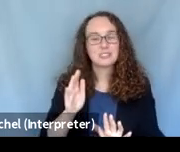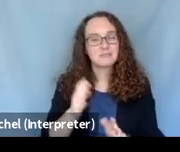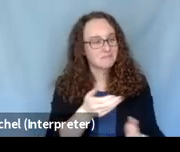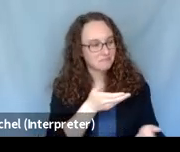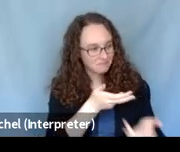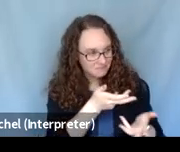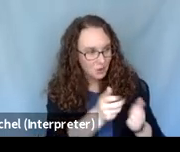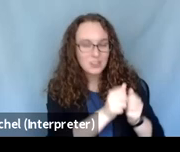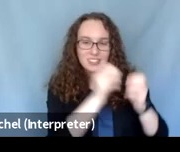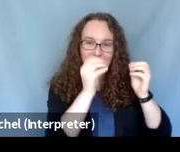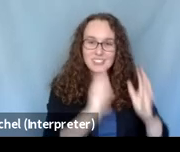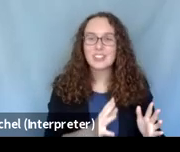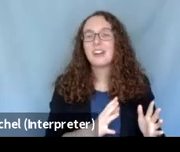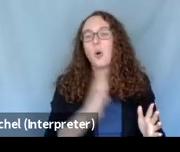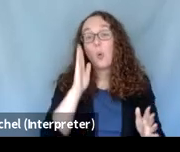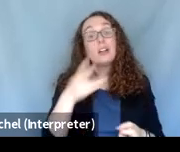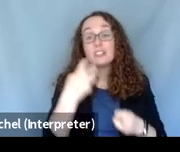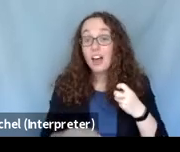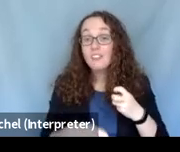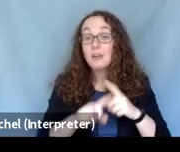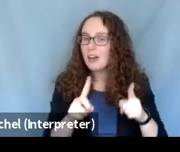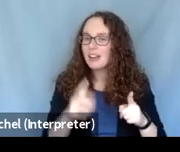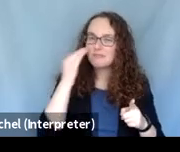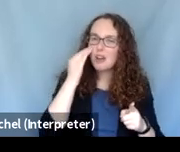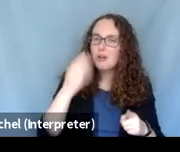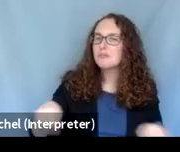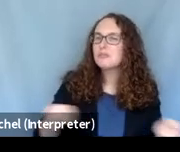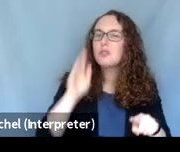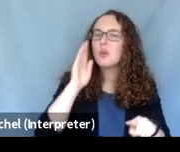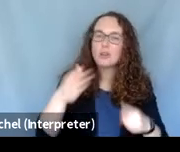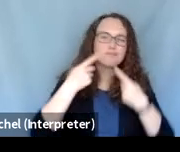in the fall semester but I do want to check in with my friend and colleague